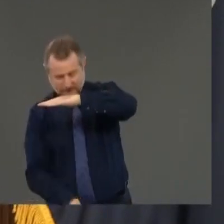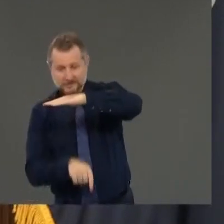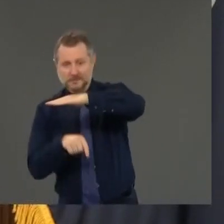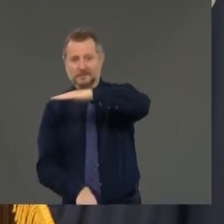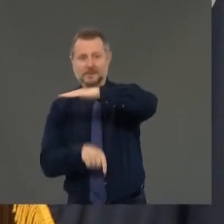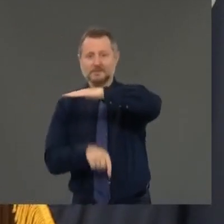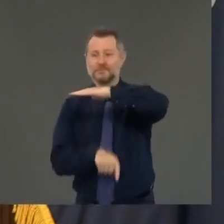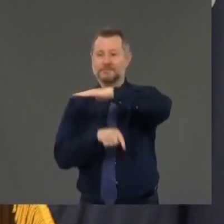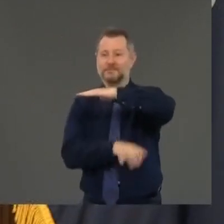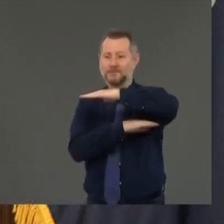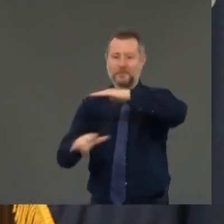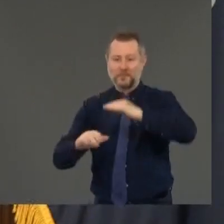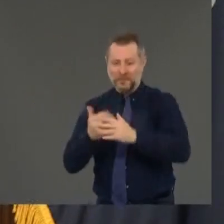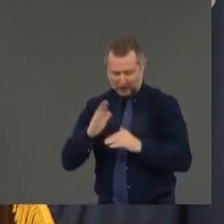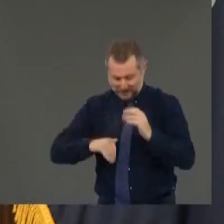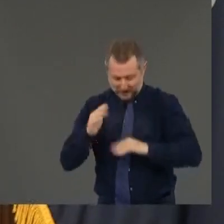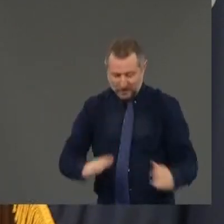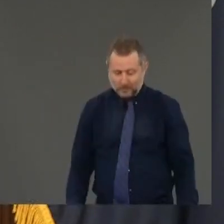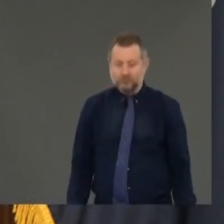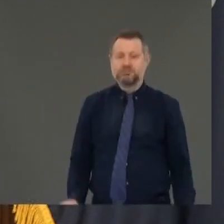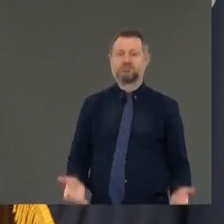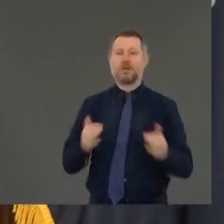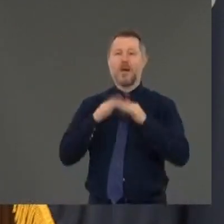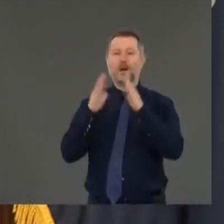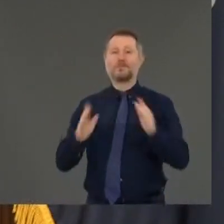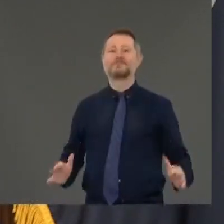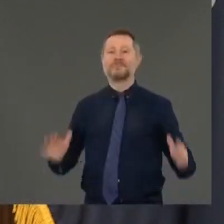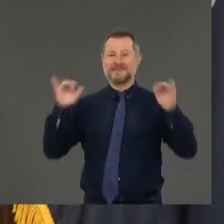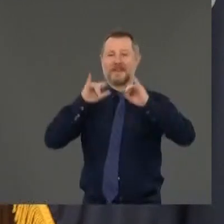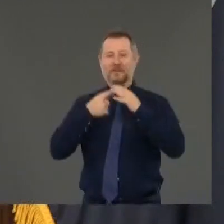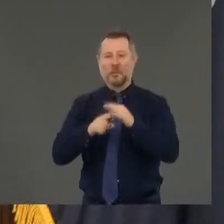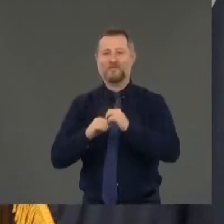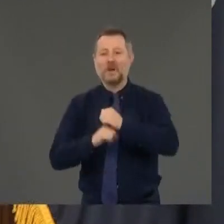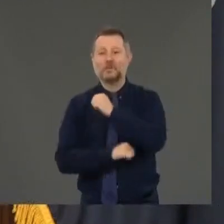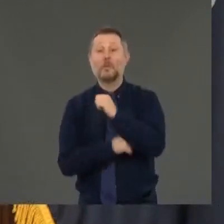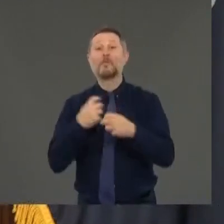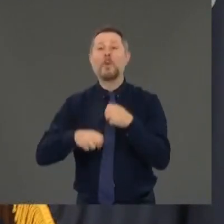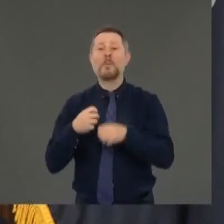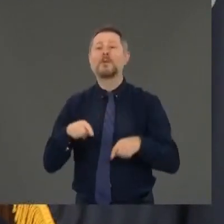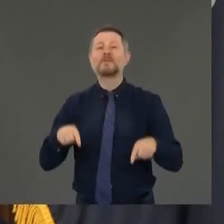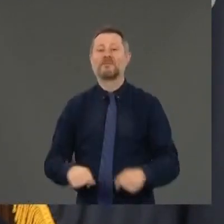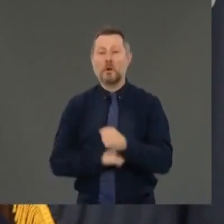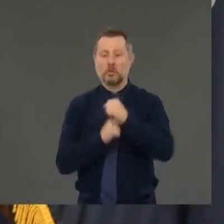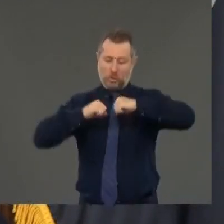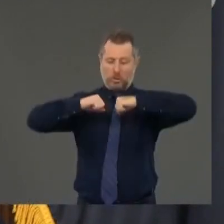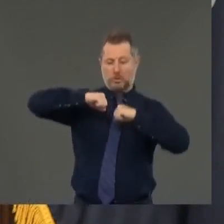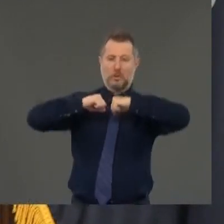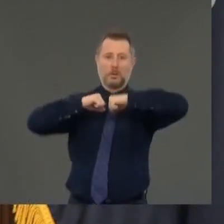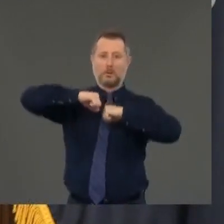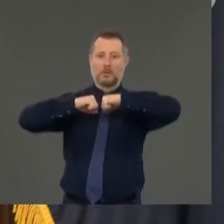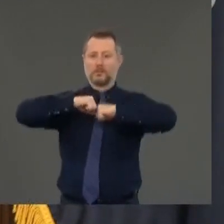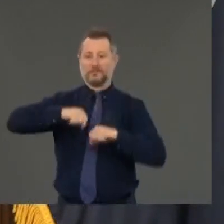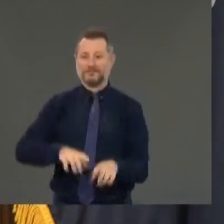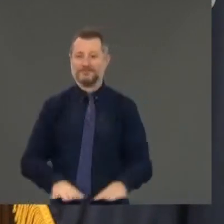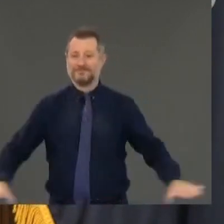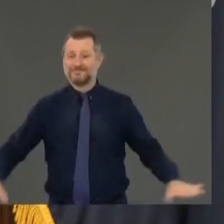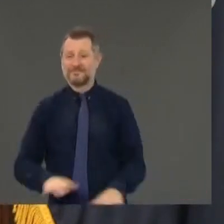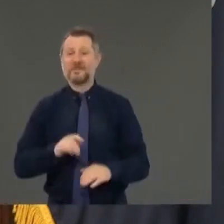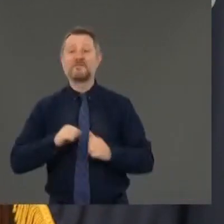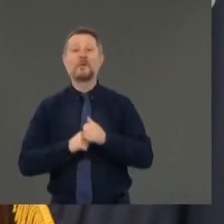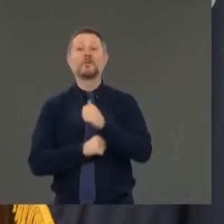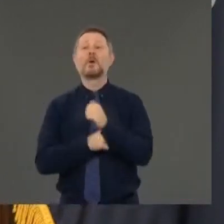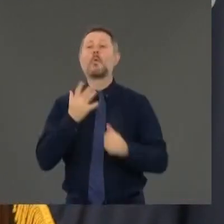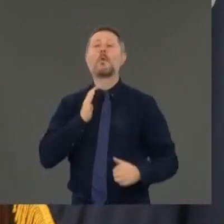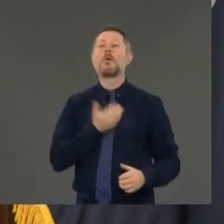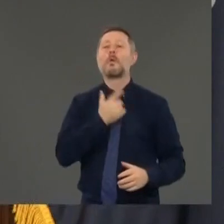YOU ARE AT THE FOUNDATION.